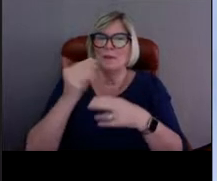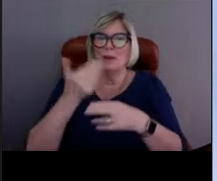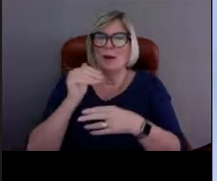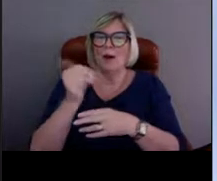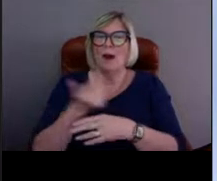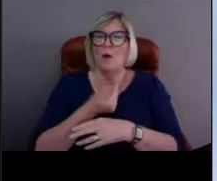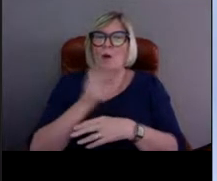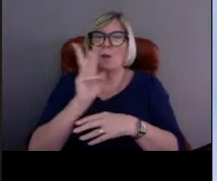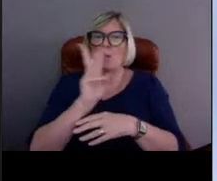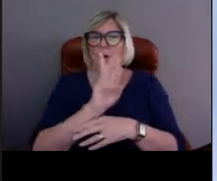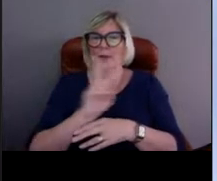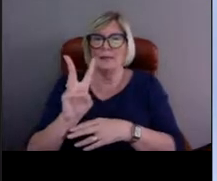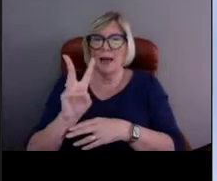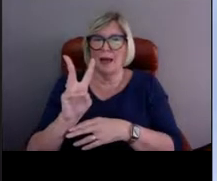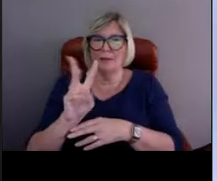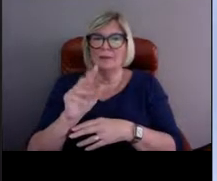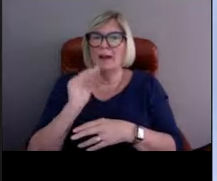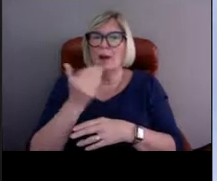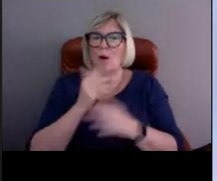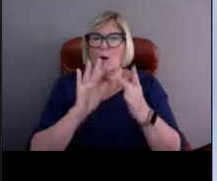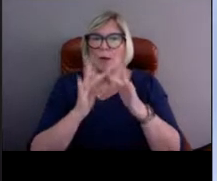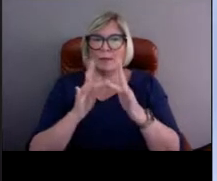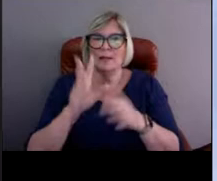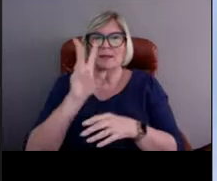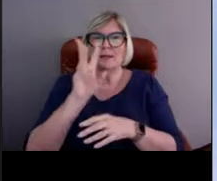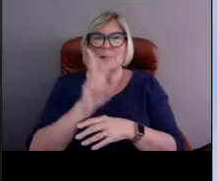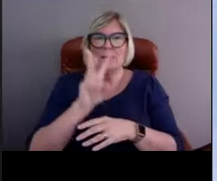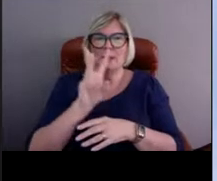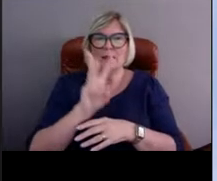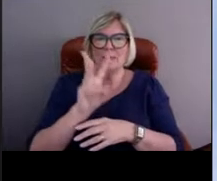So this is our website, www.ndbc.noaa.gov.